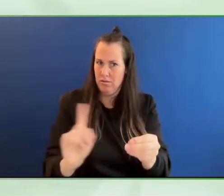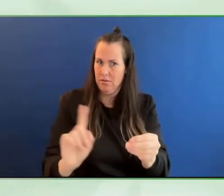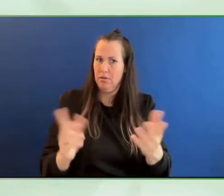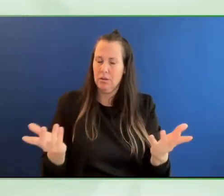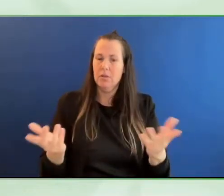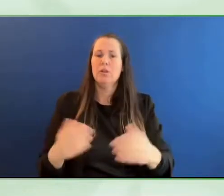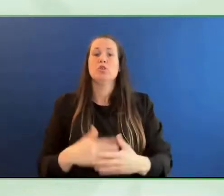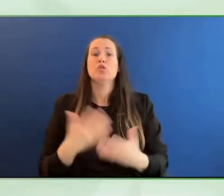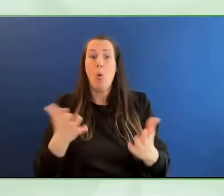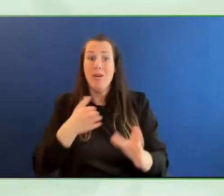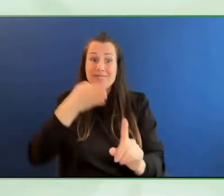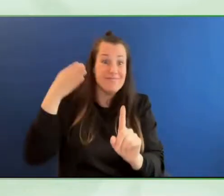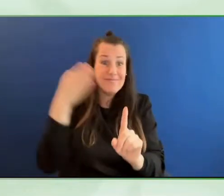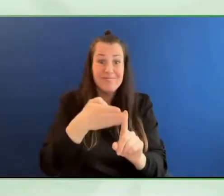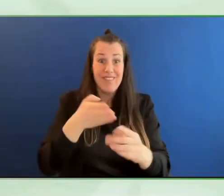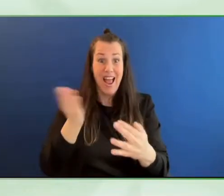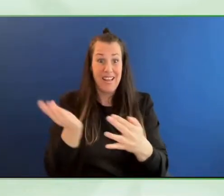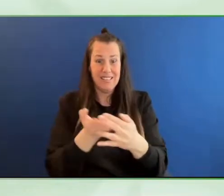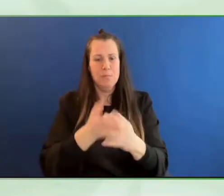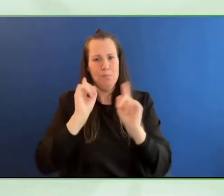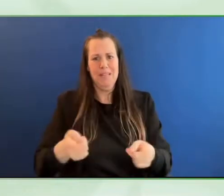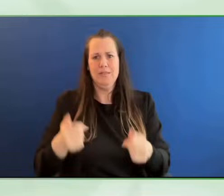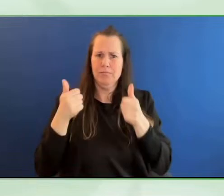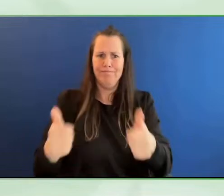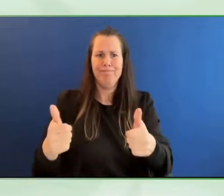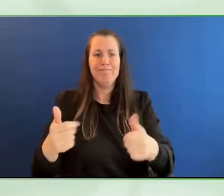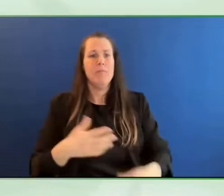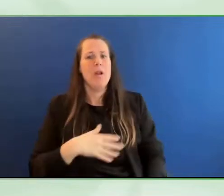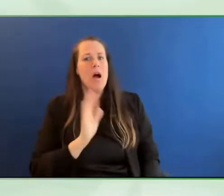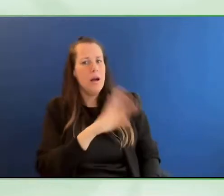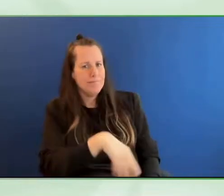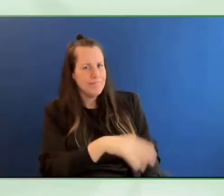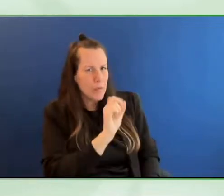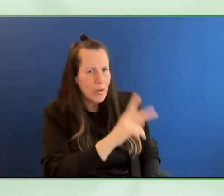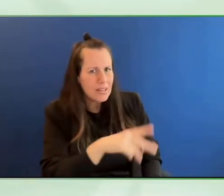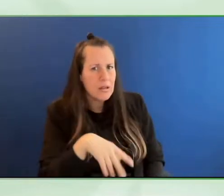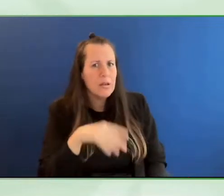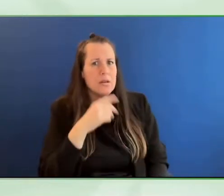the content of the image but also the context. Everything surrounding that image.